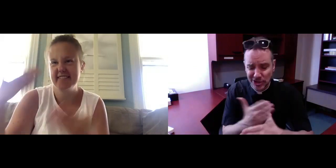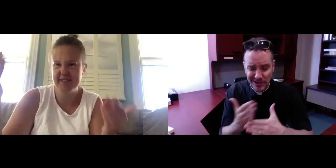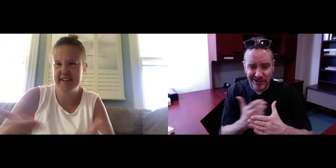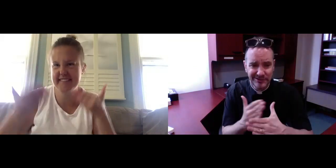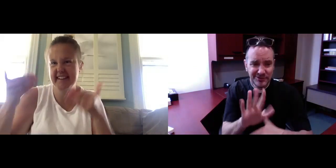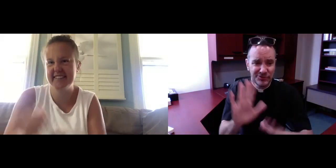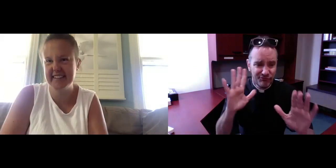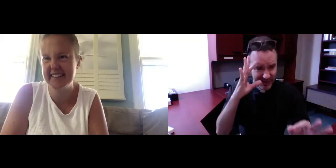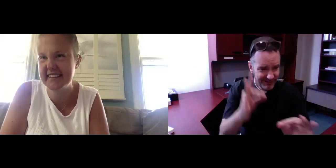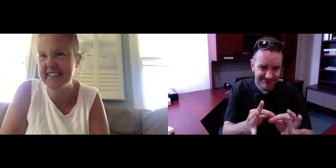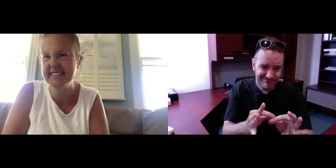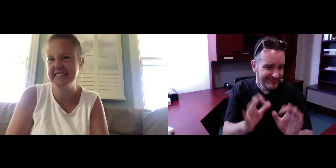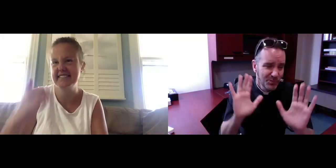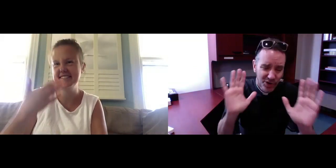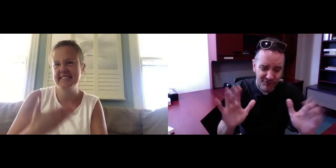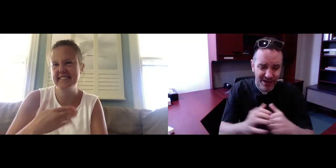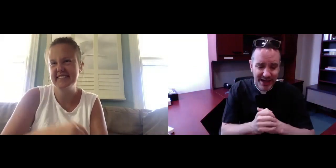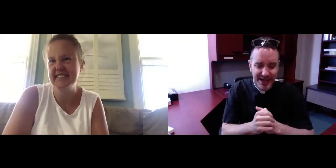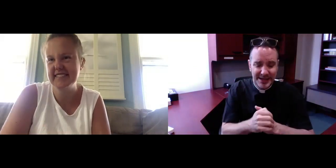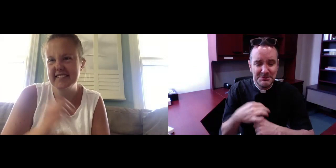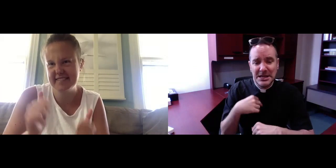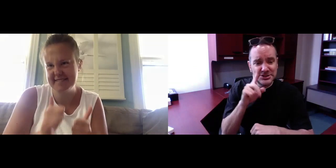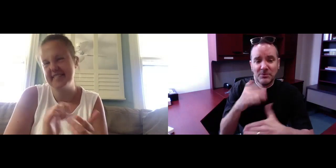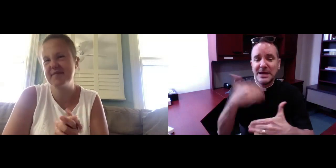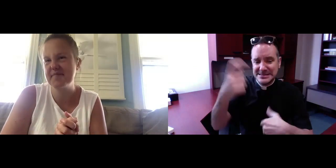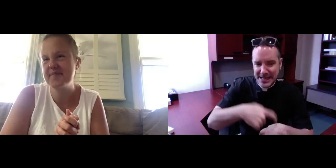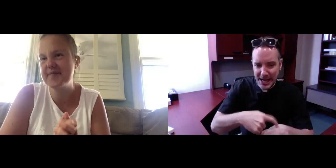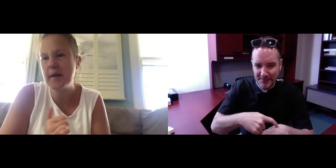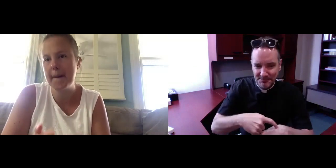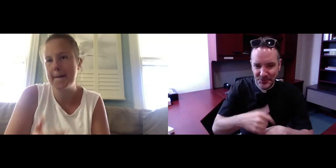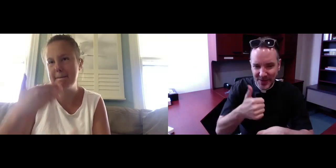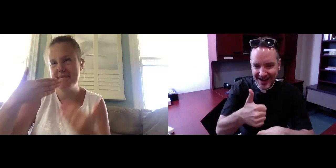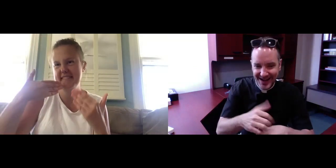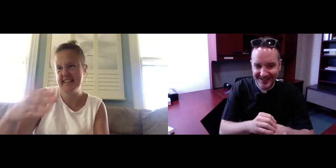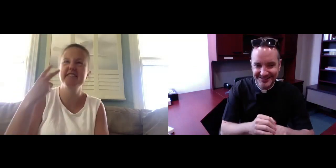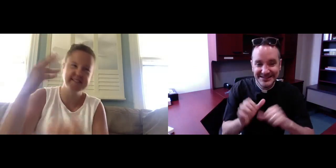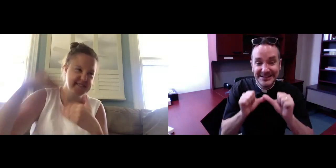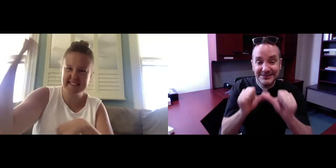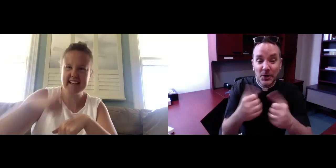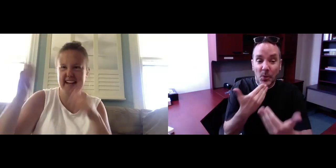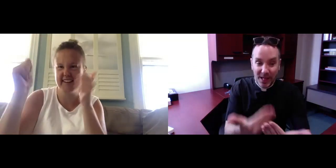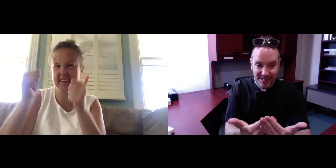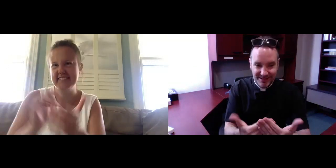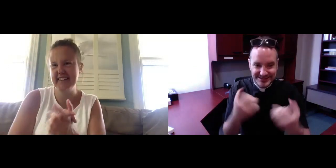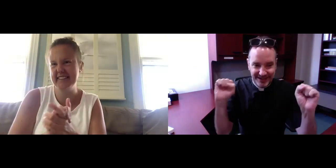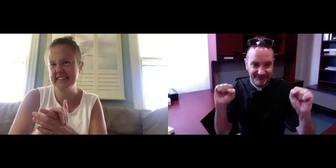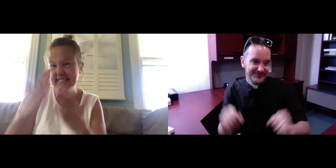Well thank you, Rachael, for your time. I so appreciate you sharing your faith, it is inspiring. We'll see you next time.